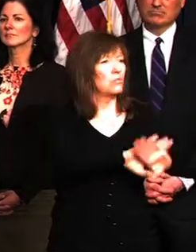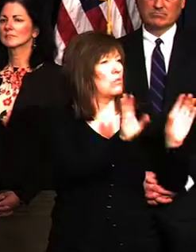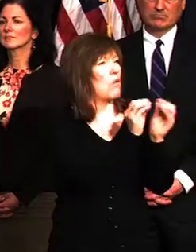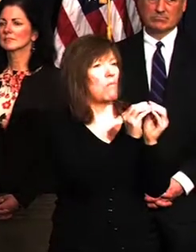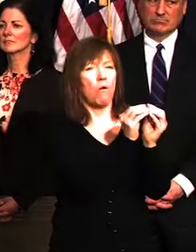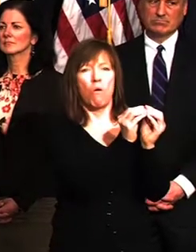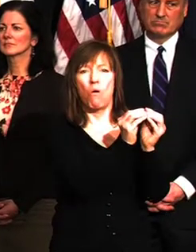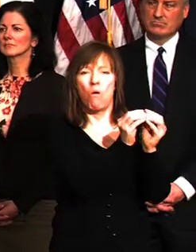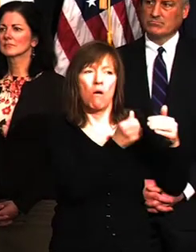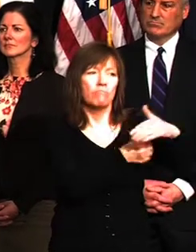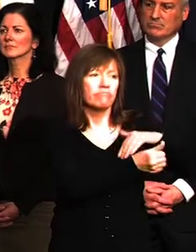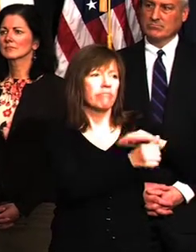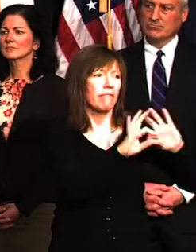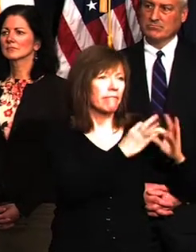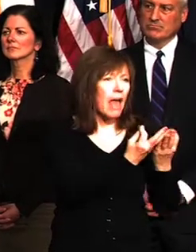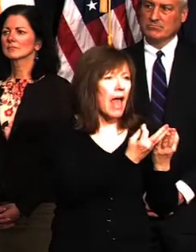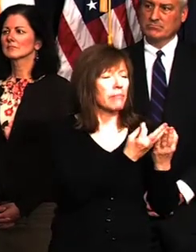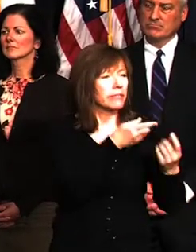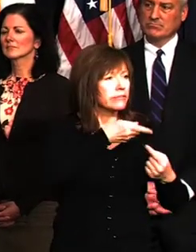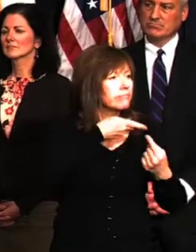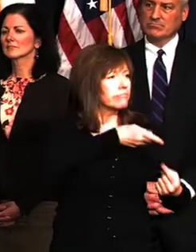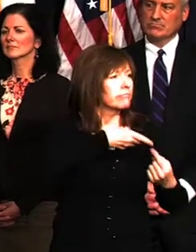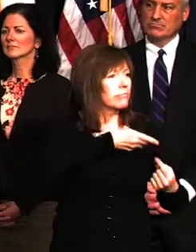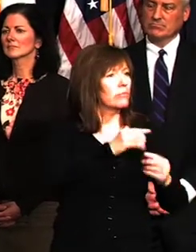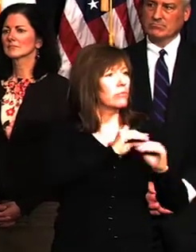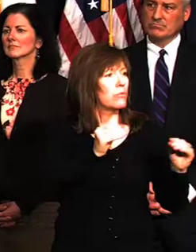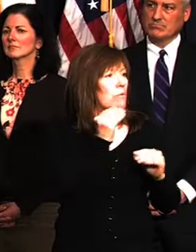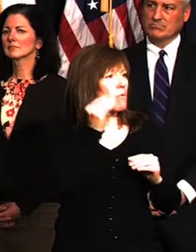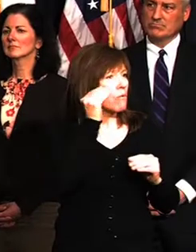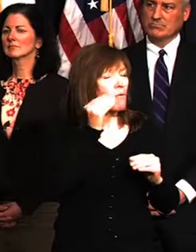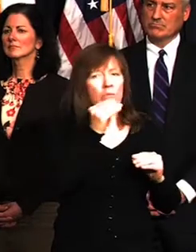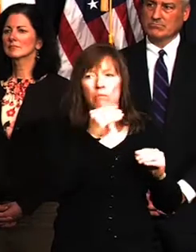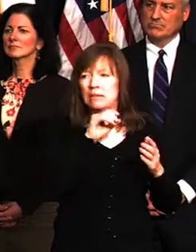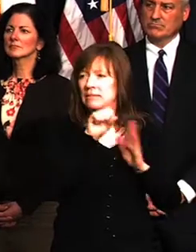in the Commonwealth. The simple truth of the matter is, at a point in time when family